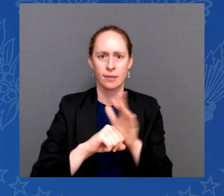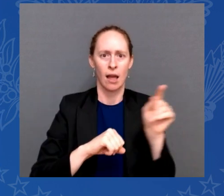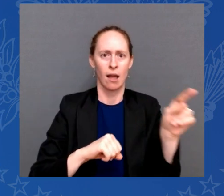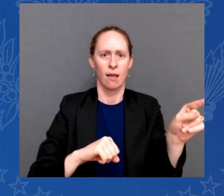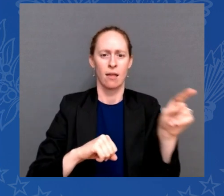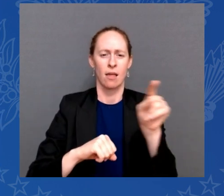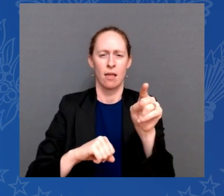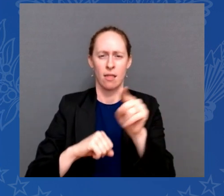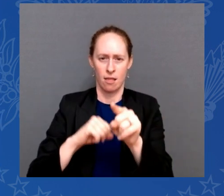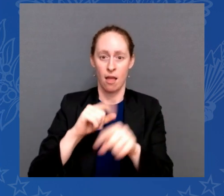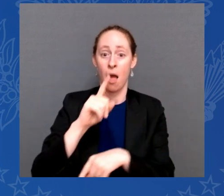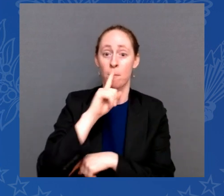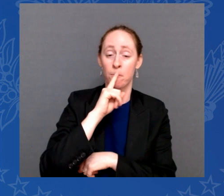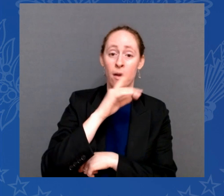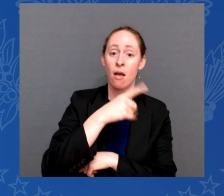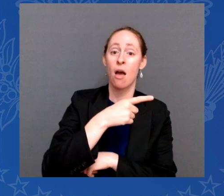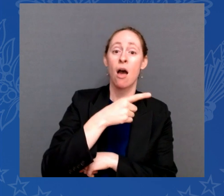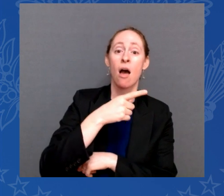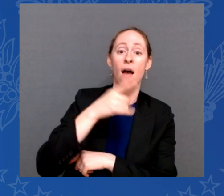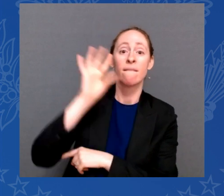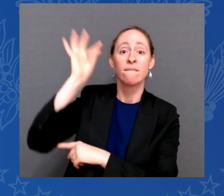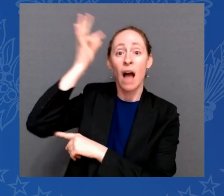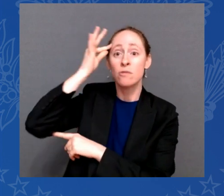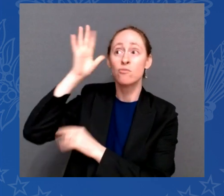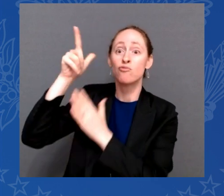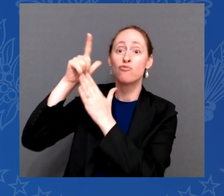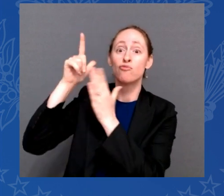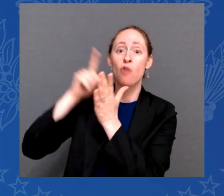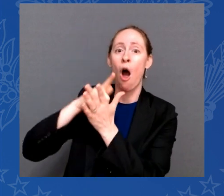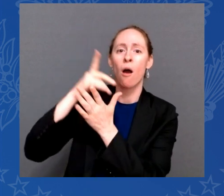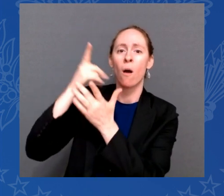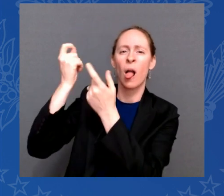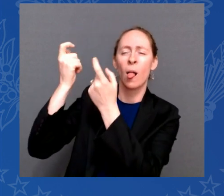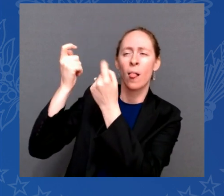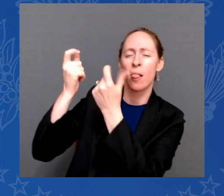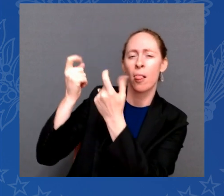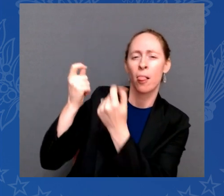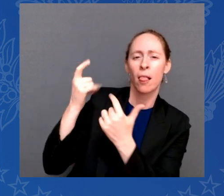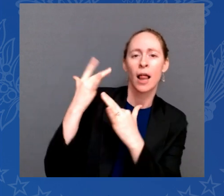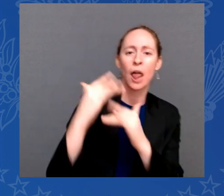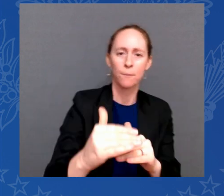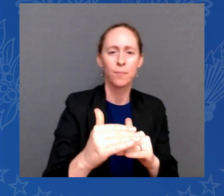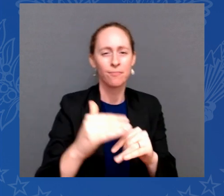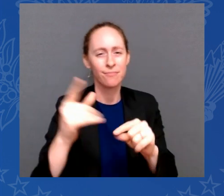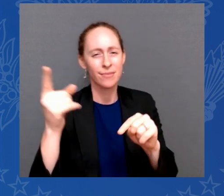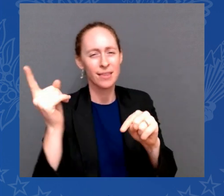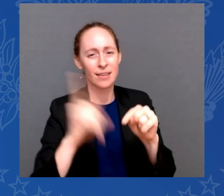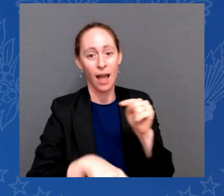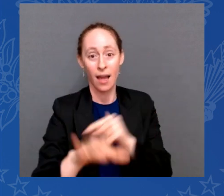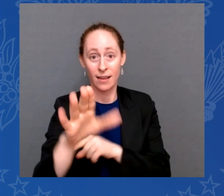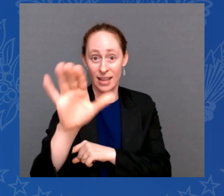And I said that when they do, we will consider every tool at our disposal, including filing affirmative cases,